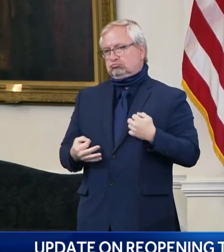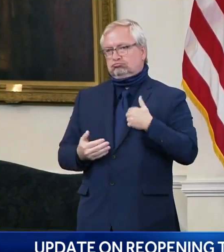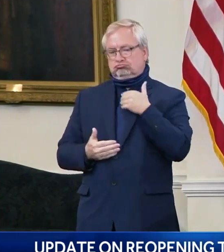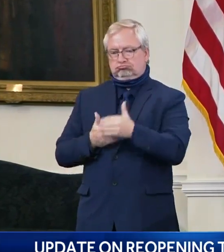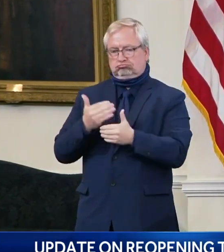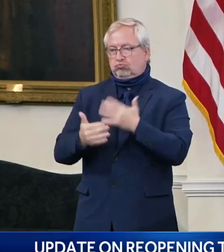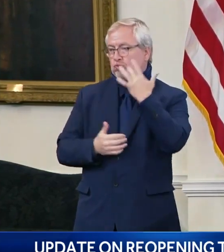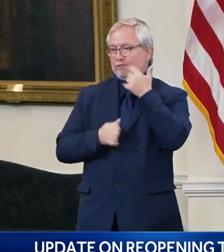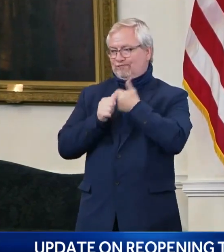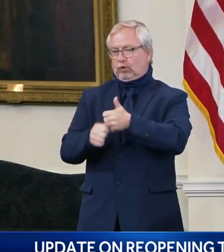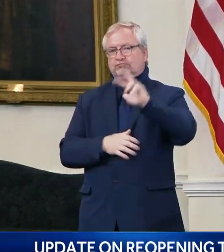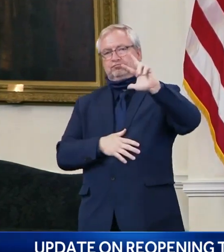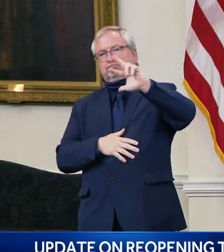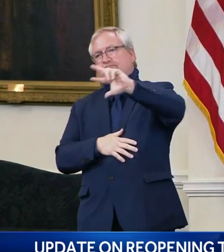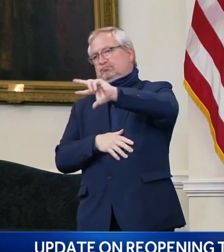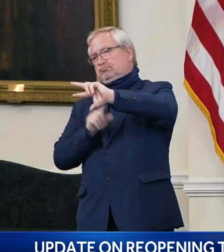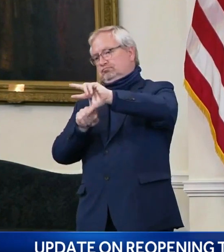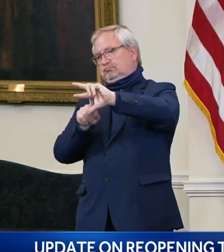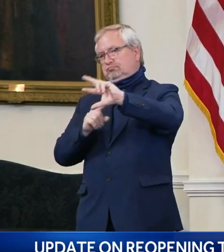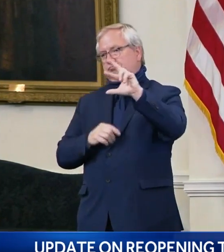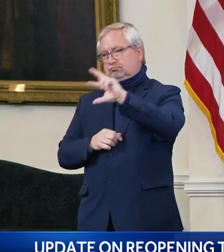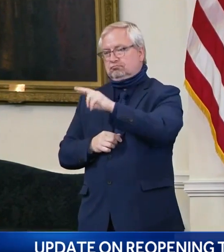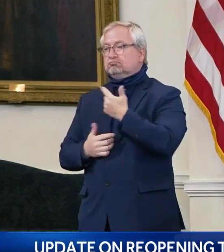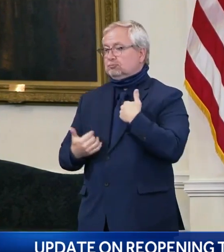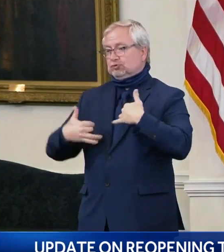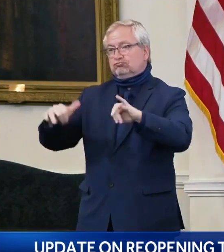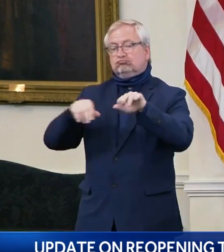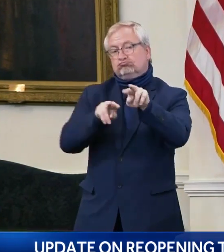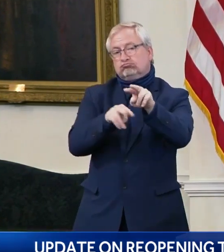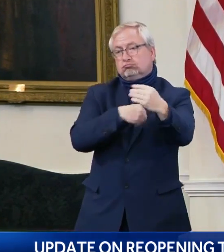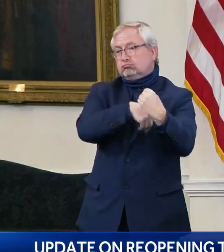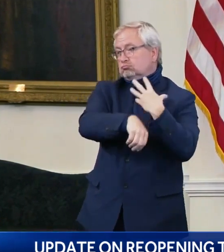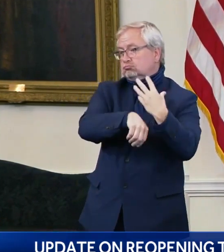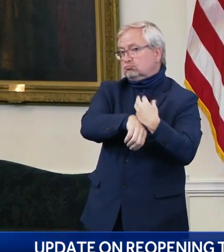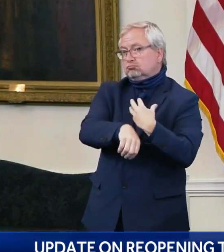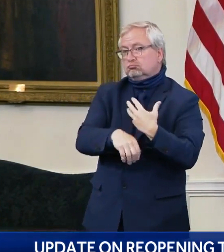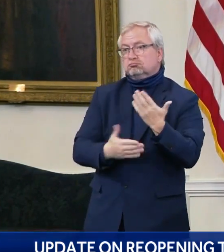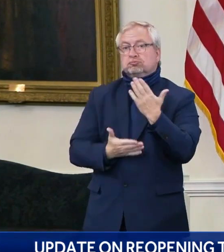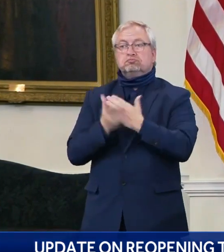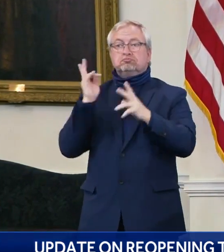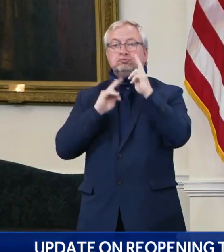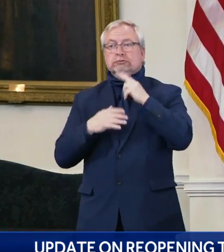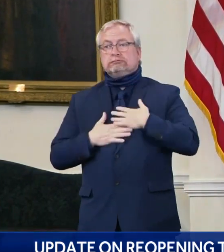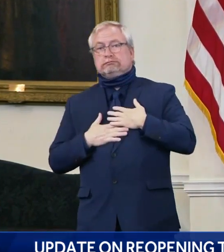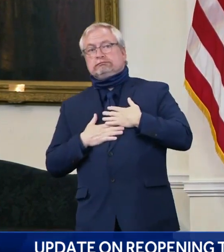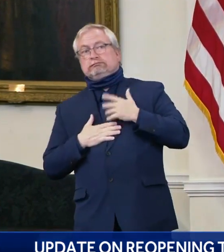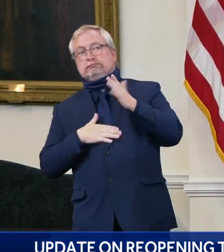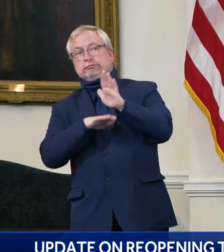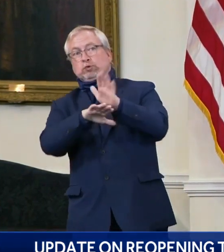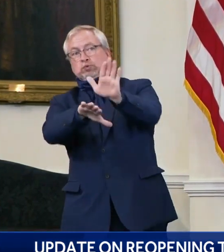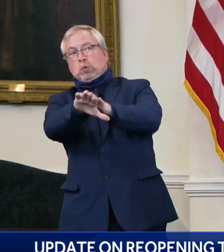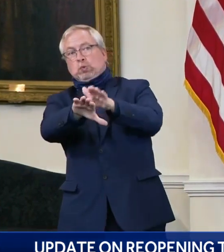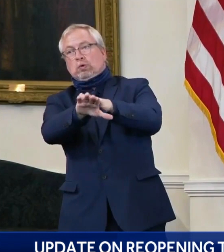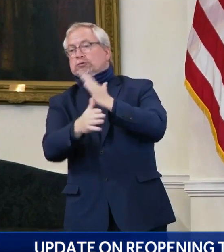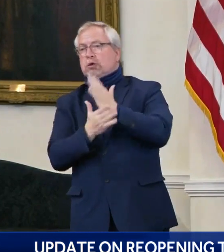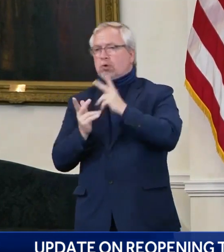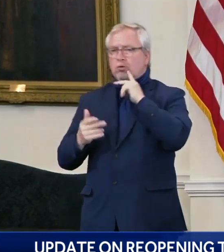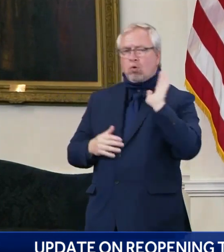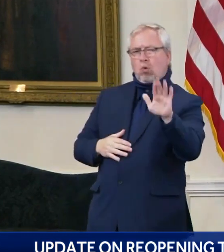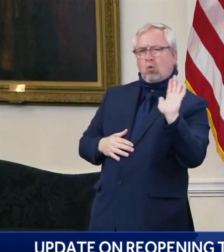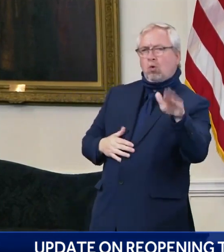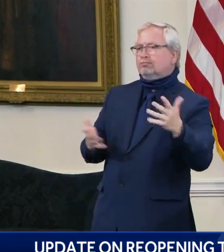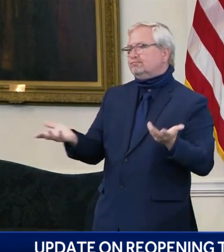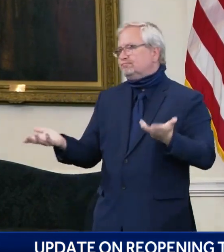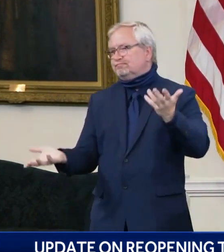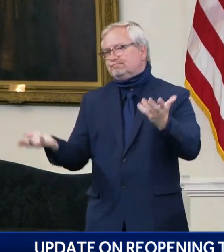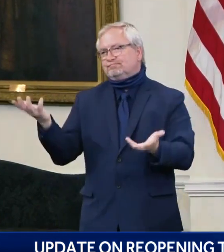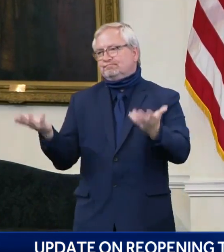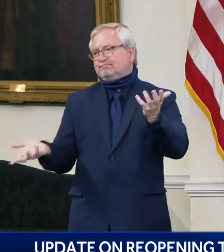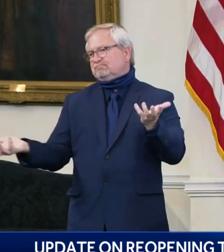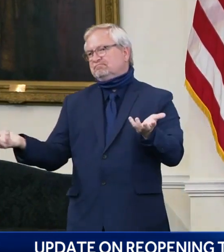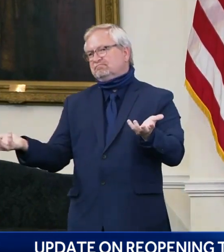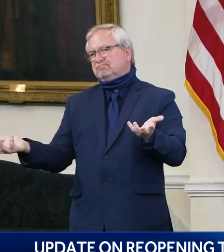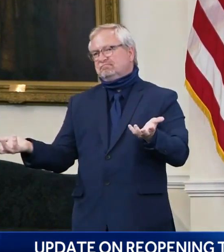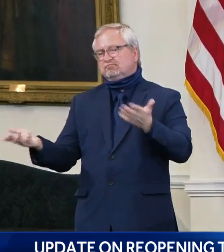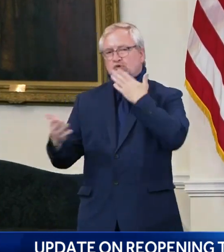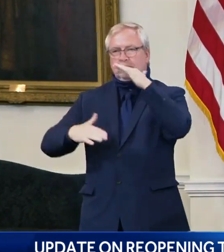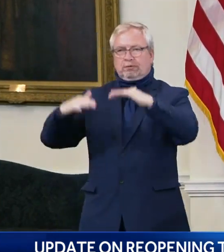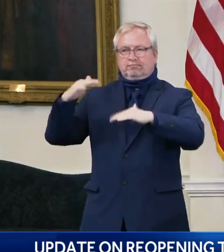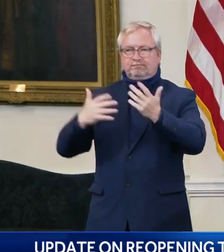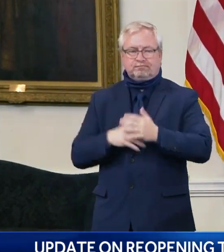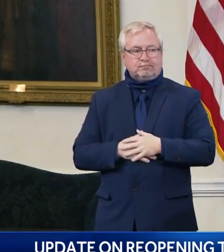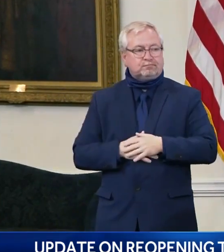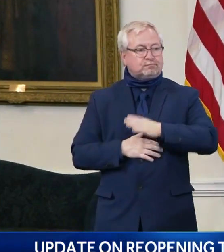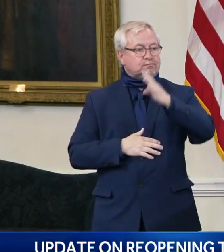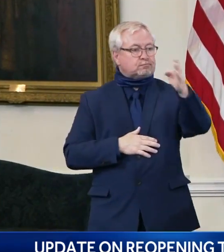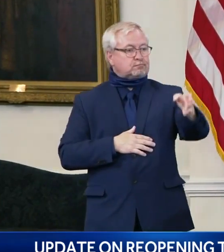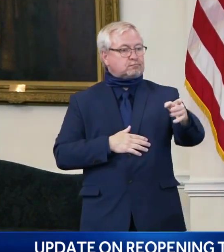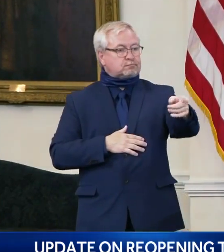WE BELIEVE IT IS THE RIGHT DECISION AT THIS POINT IN TIME, AND FROM ALL OF THE INPUT, SOME PEOPLE THINK WE ARE MOVING TOO FAST AND SOME PEOPLE THINK WE ARE MOVING TOO SLOW.